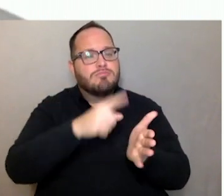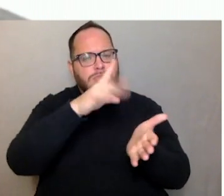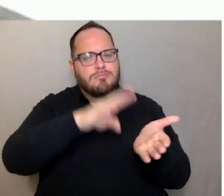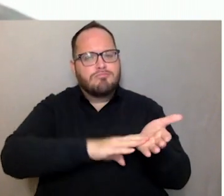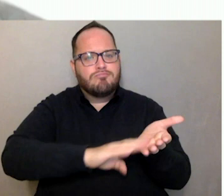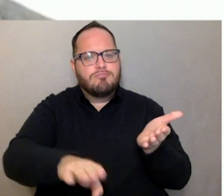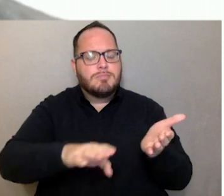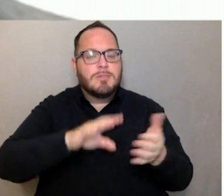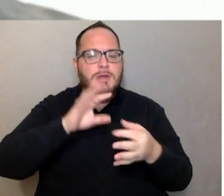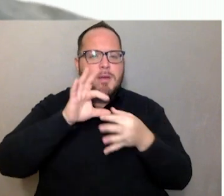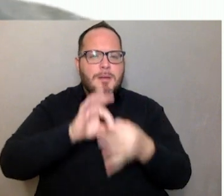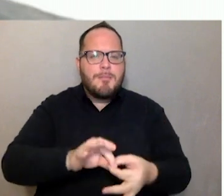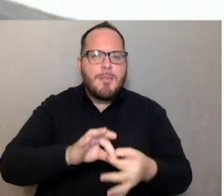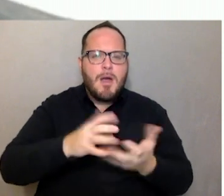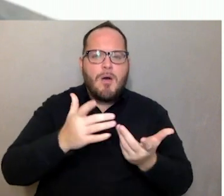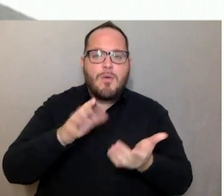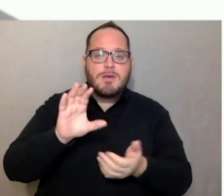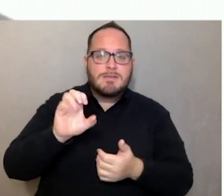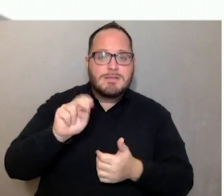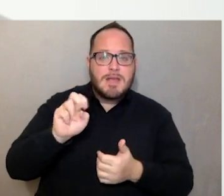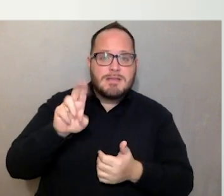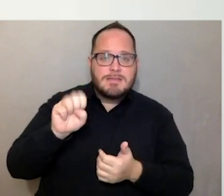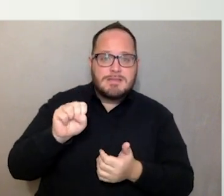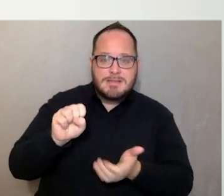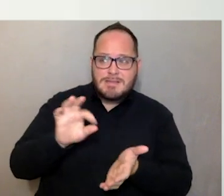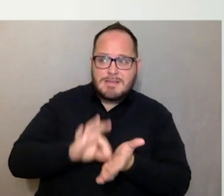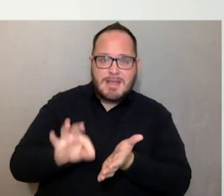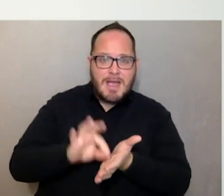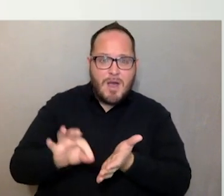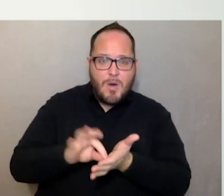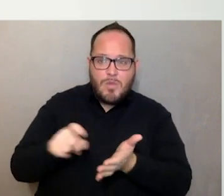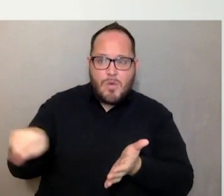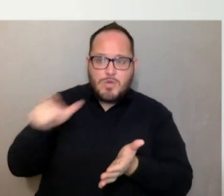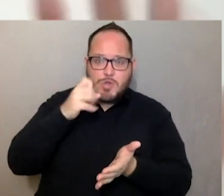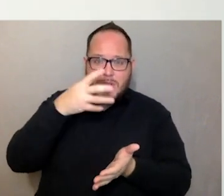LIVING IN THE COUNTRY ILLEGALLY FROM THE CENSUS COUNT? RAMON, PLEASE. >> THIS IS AN IMPORTANT